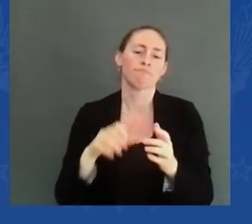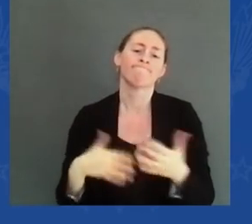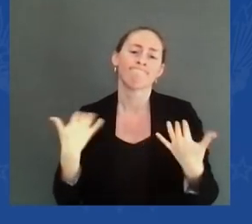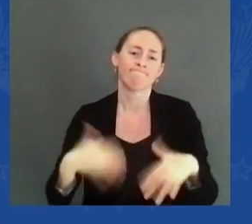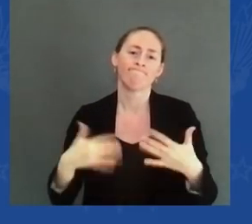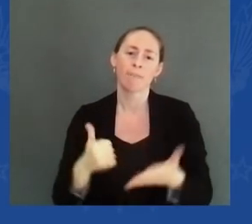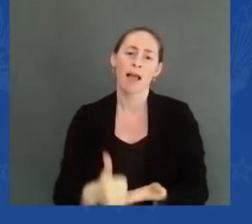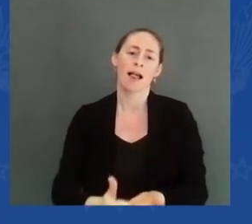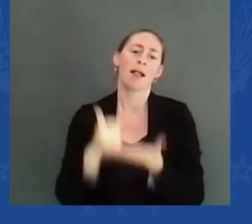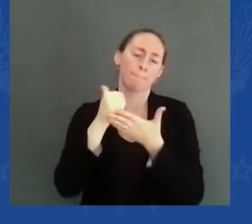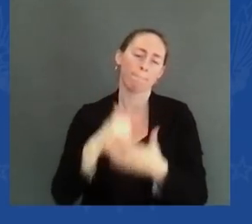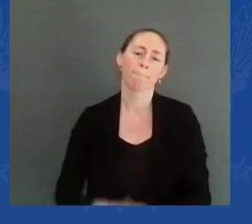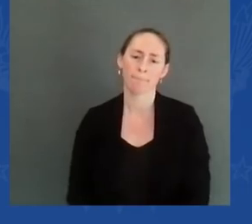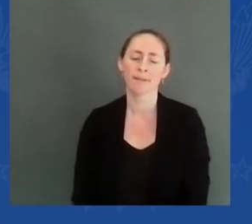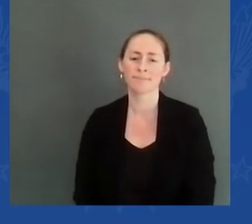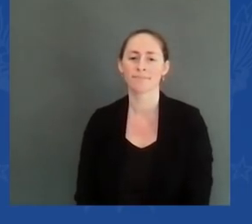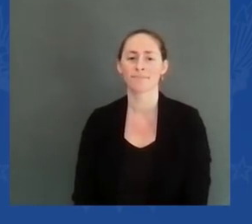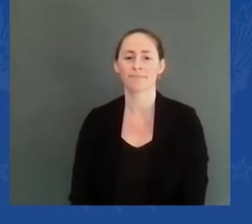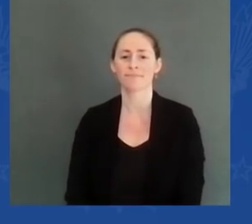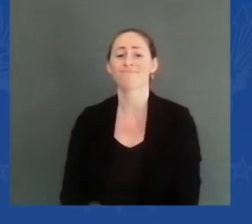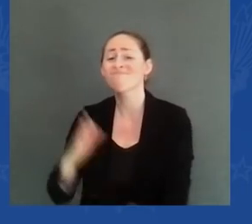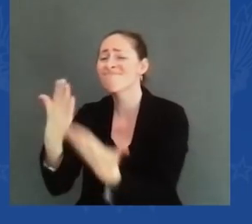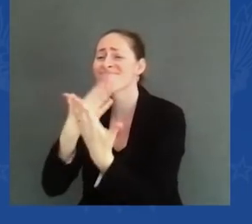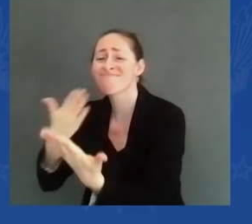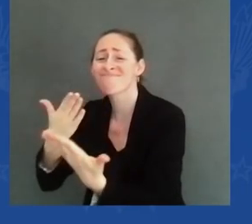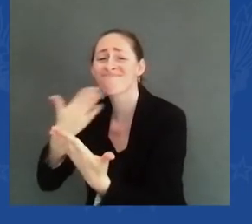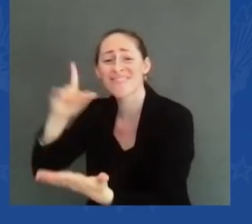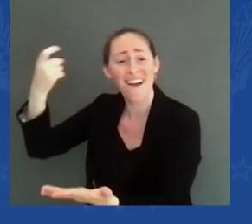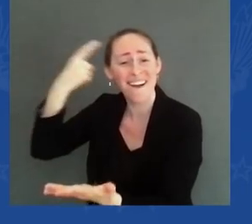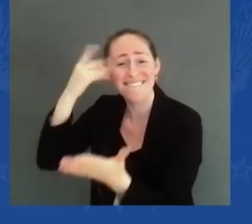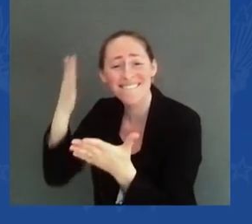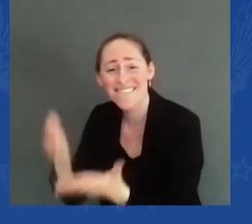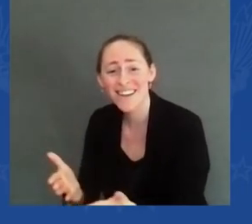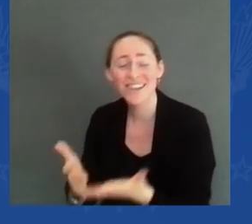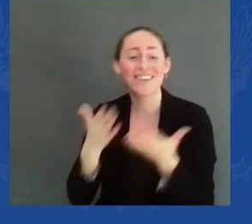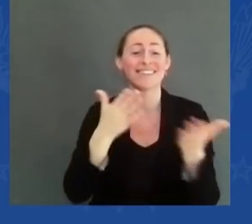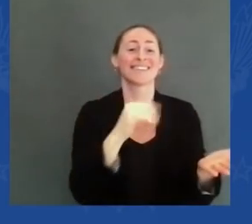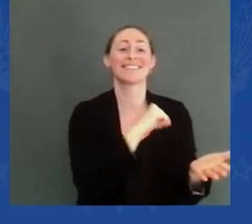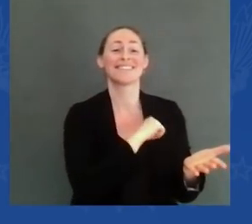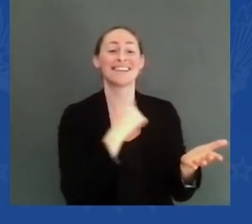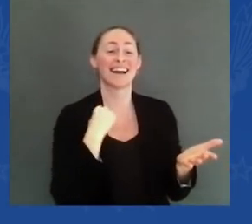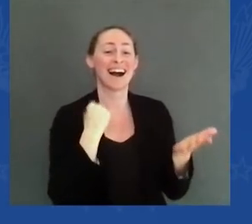Senator Gillibrand and all of my great colleagues. We are working all three levels of government.